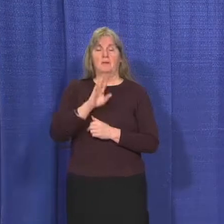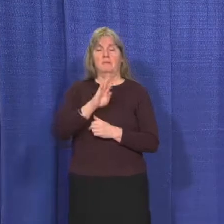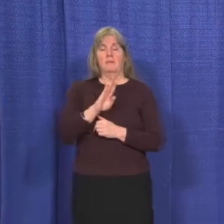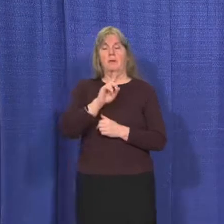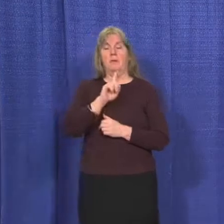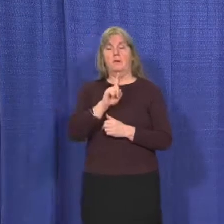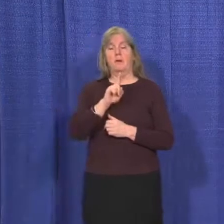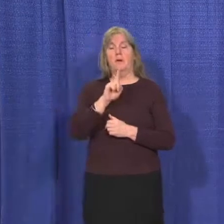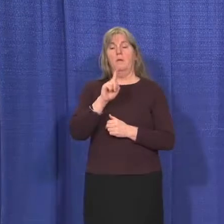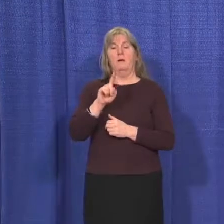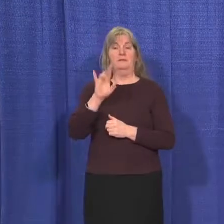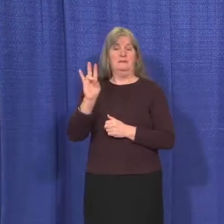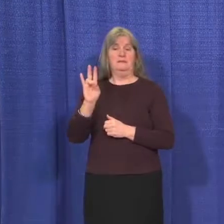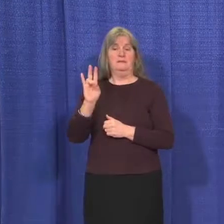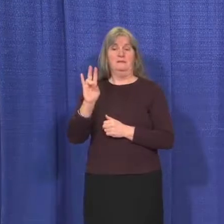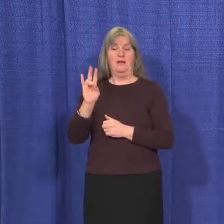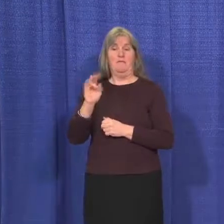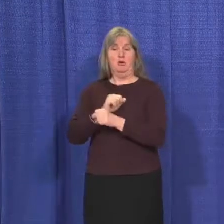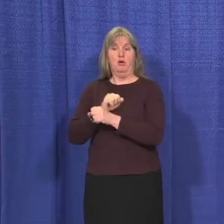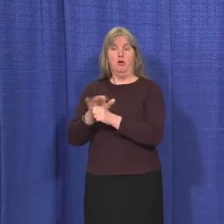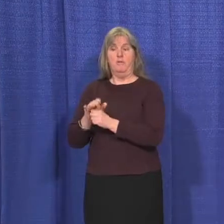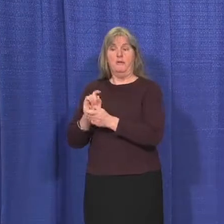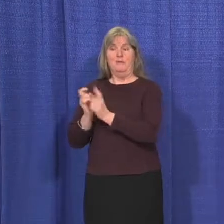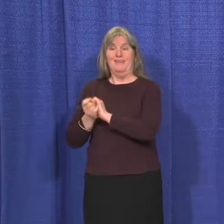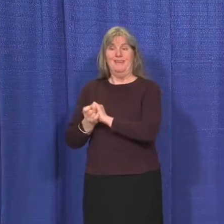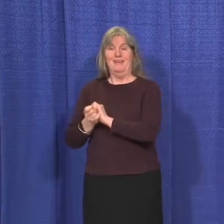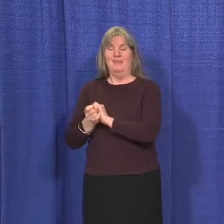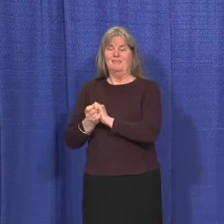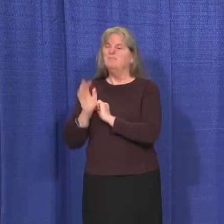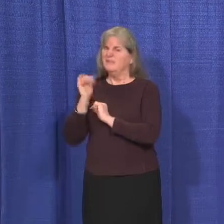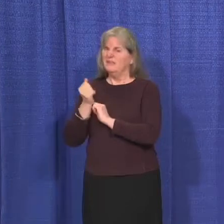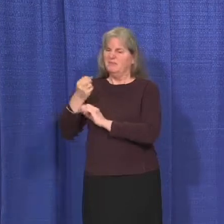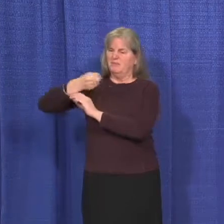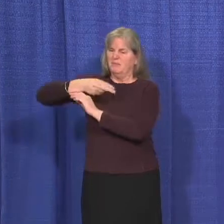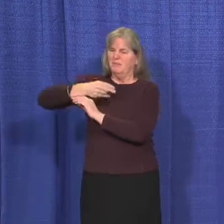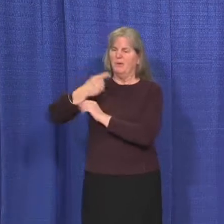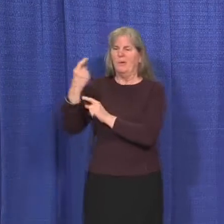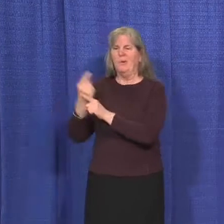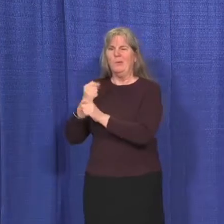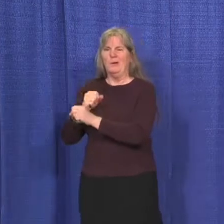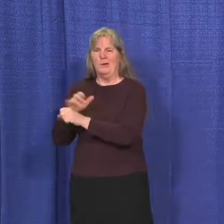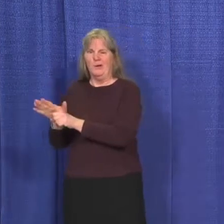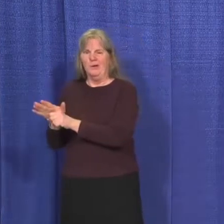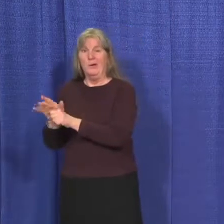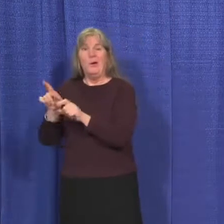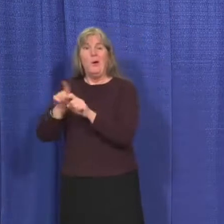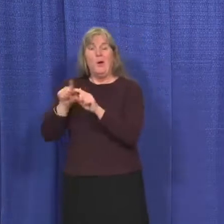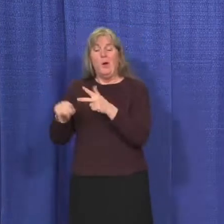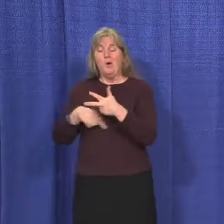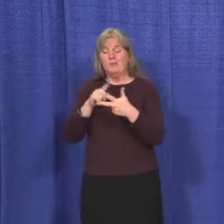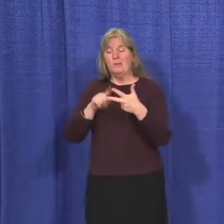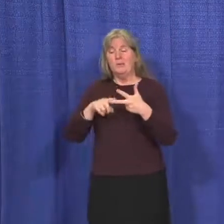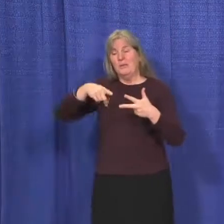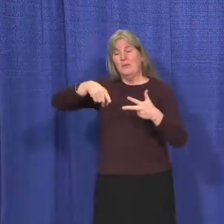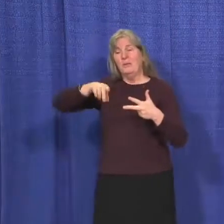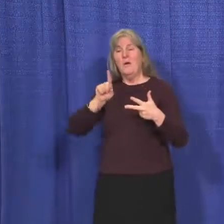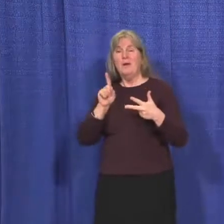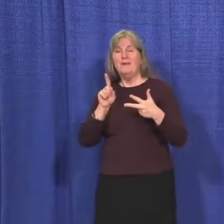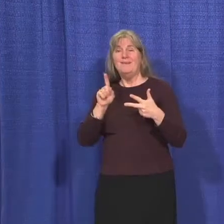The B117 variant is about to dominate in many areas. And now P1 as well as behind